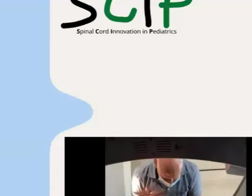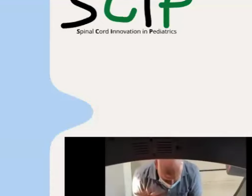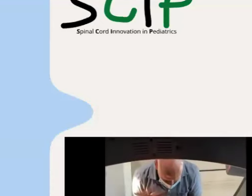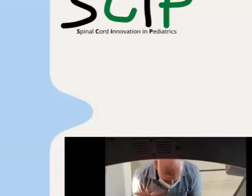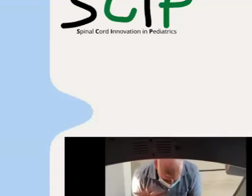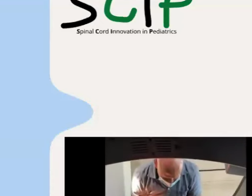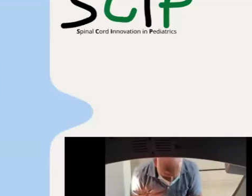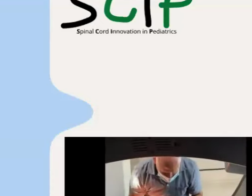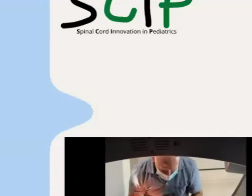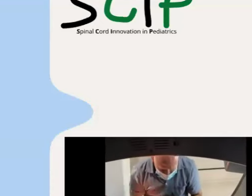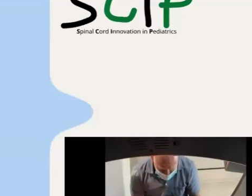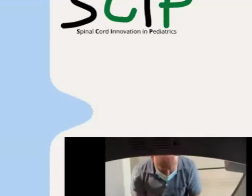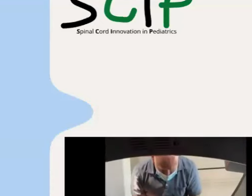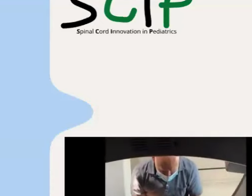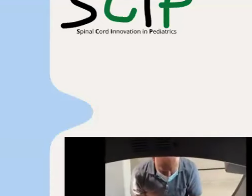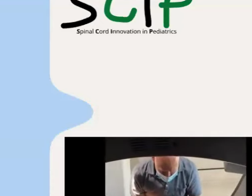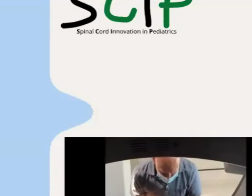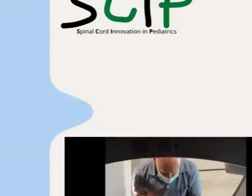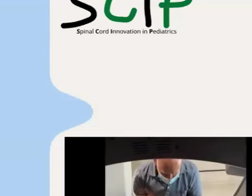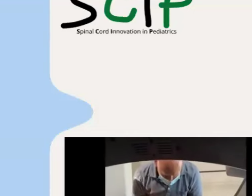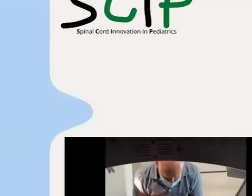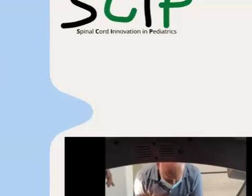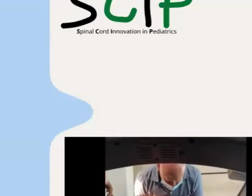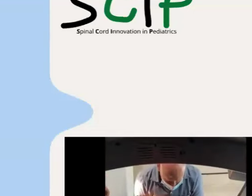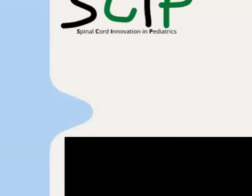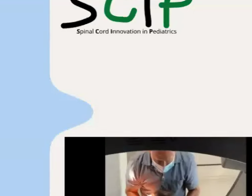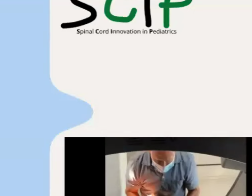This was the effect of one day of treatment, the first time he was ever treated with SCiP therapy.